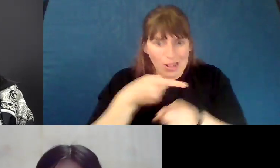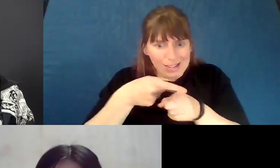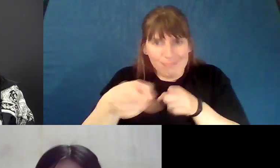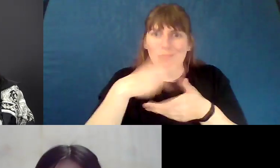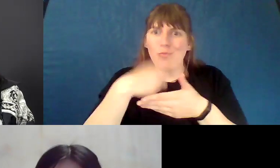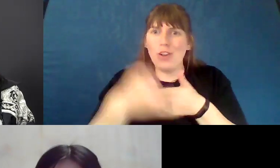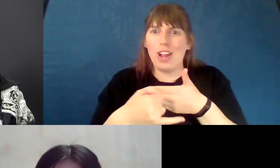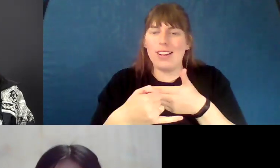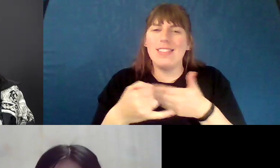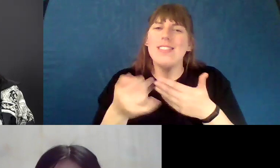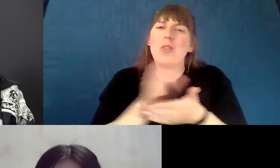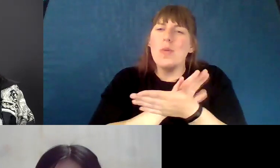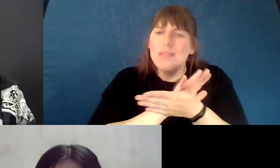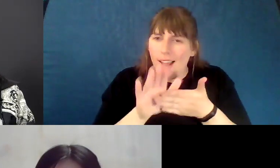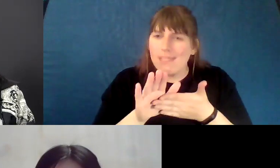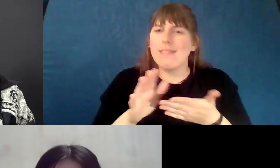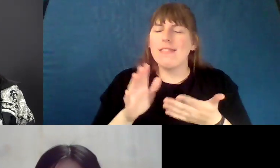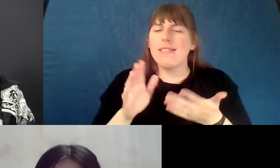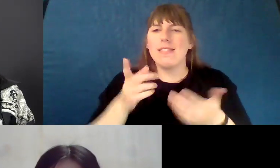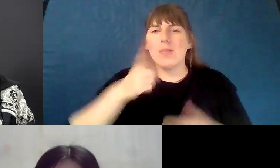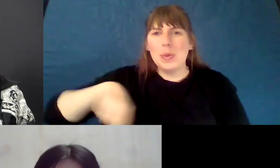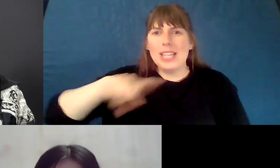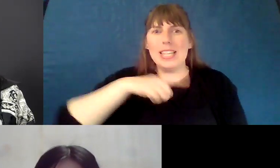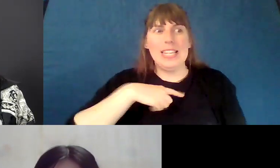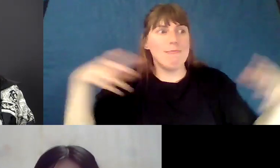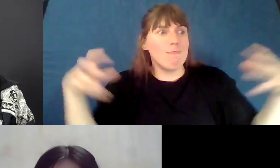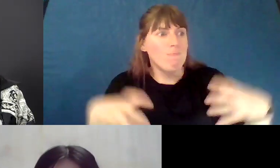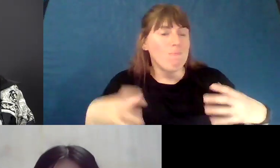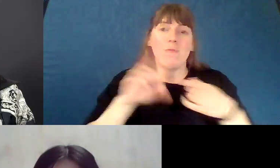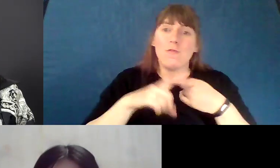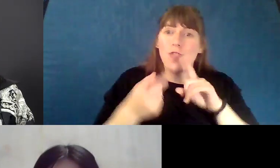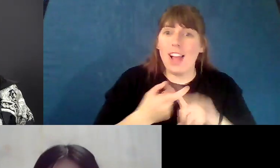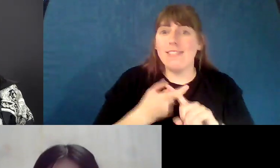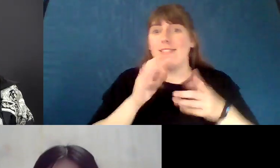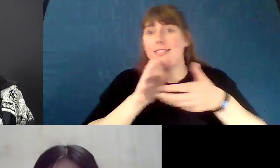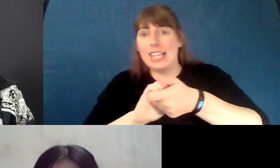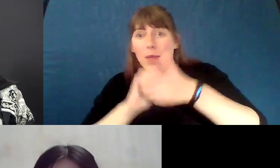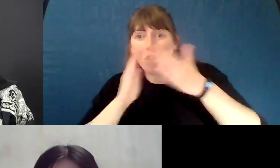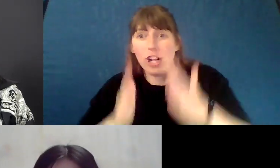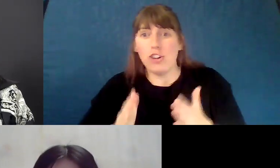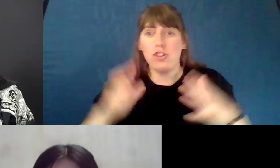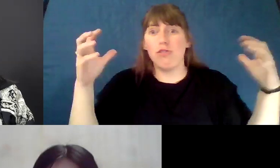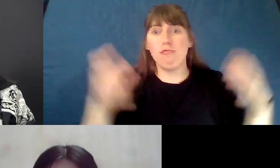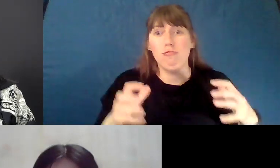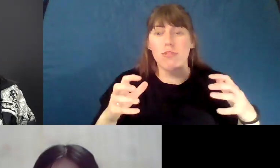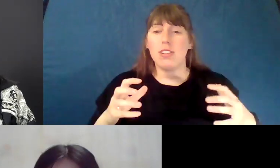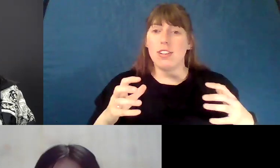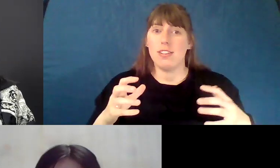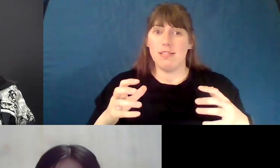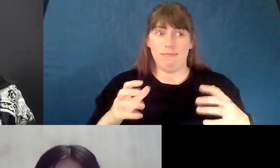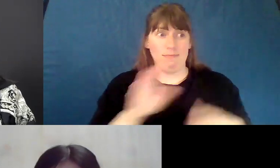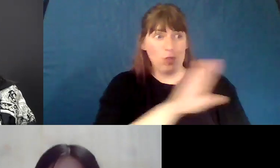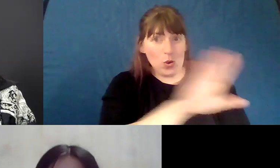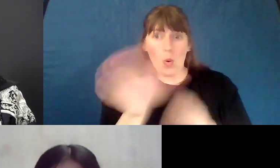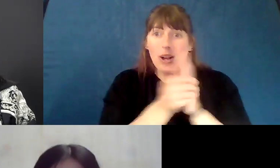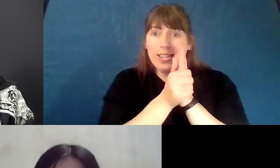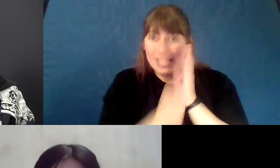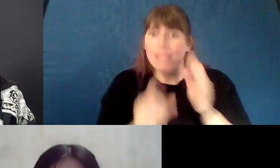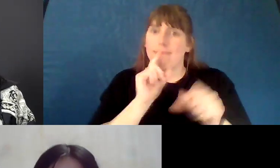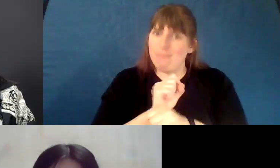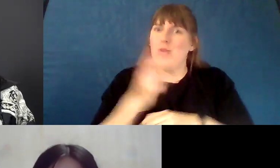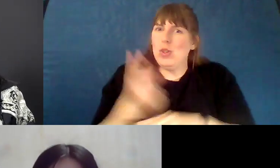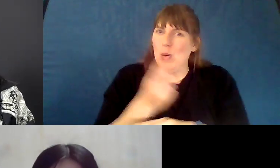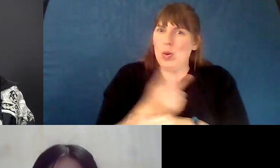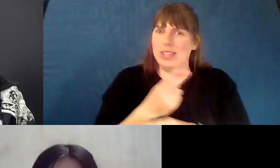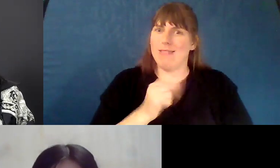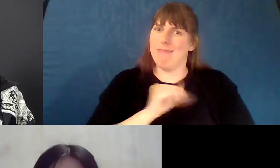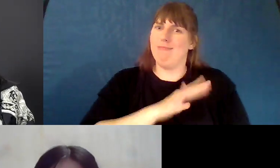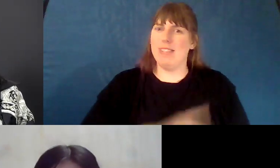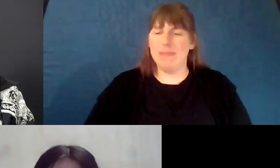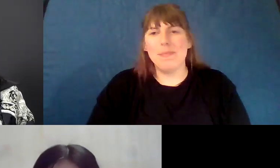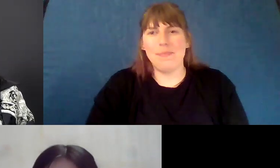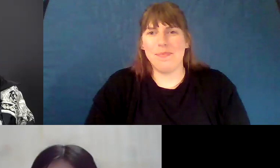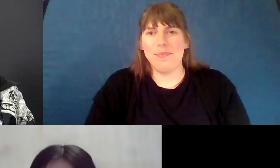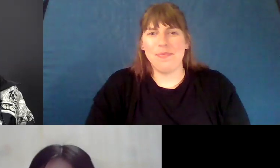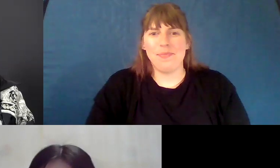a space where our friends and collaborators could use their craft for this exhibition.